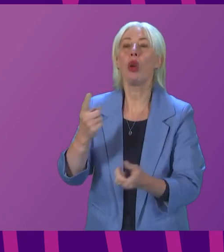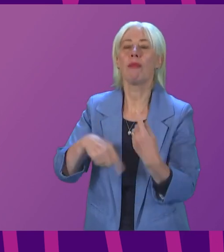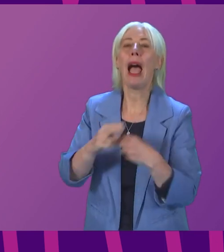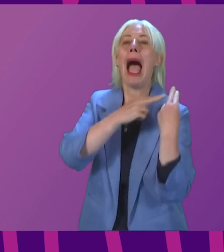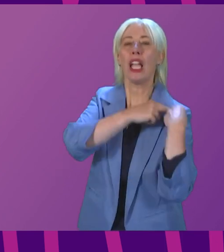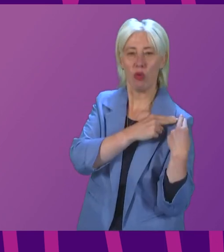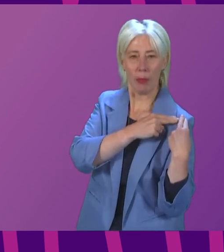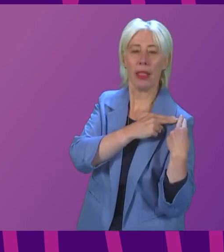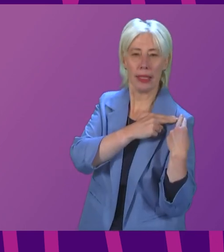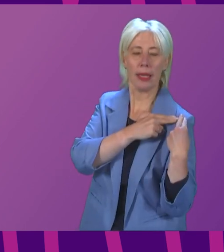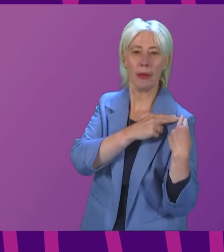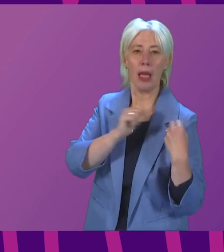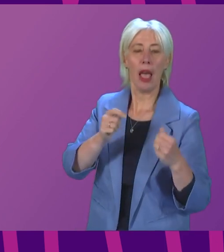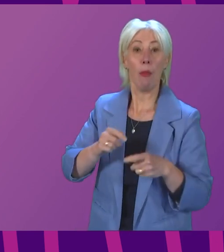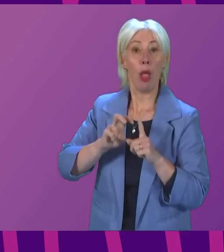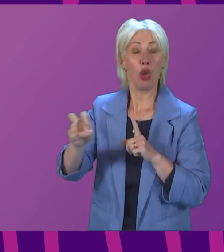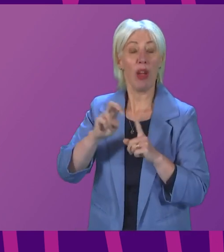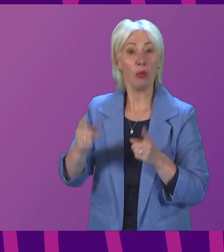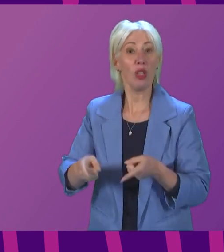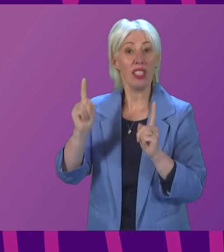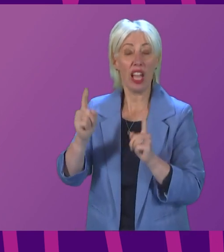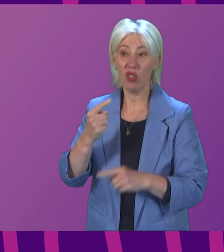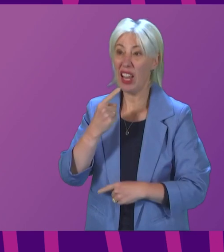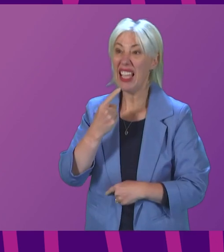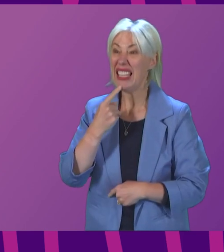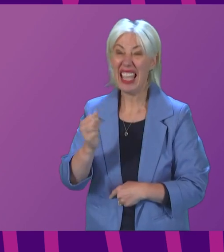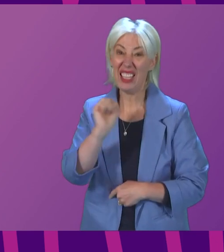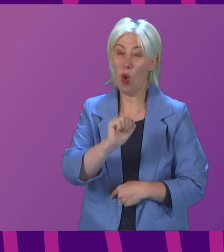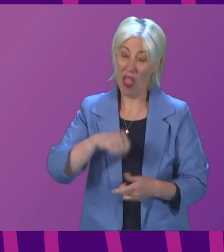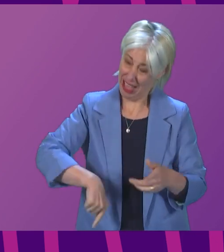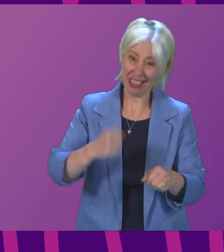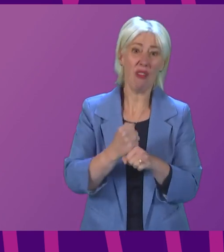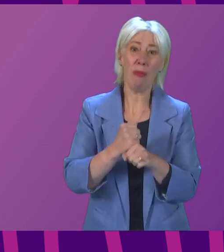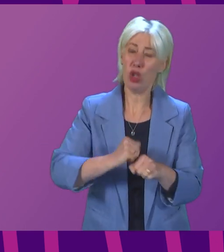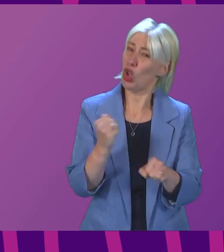Ms Gilruth obviously did not get the memo that the Government does not do accountability.